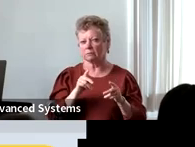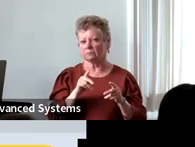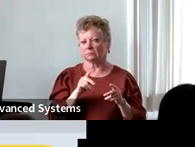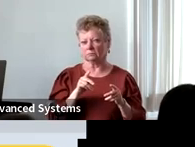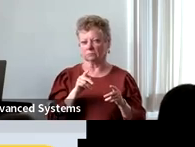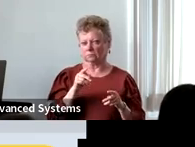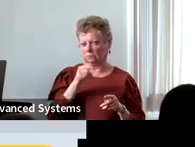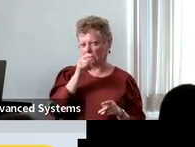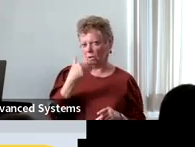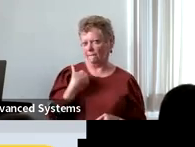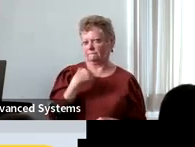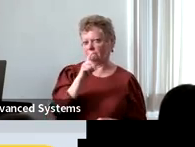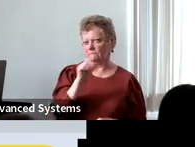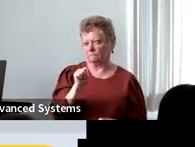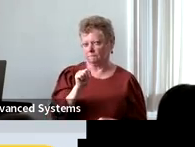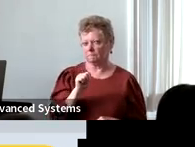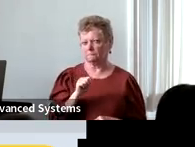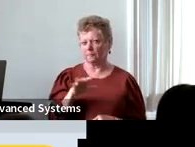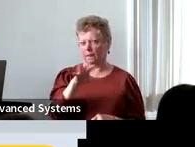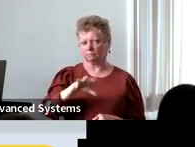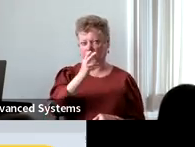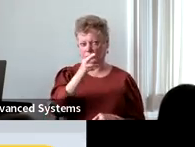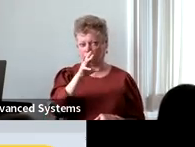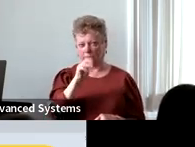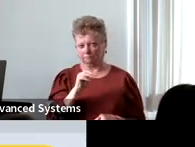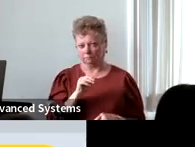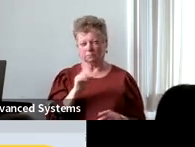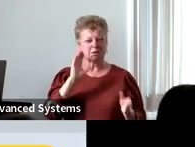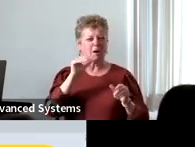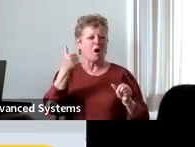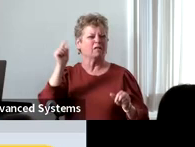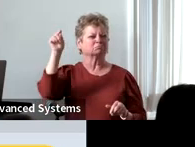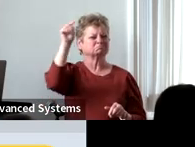who have disabilities in HRM relative to other places.